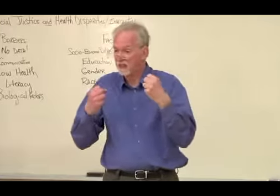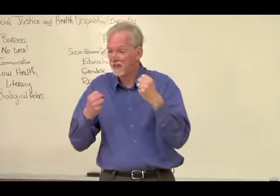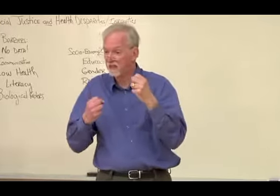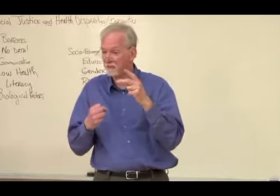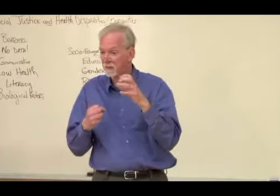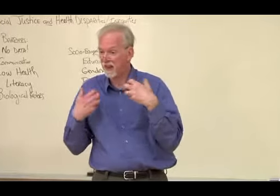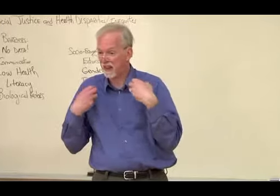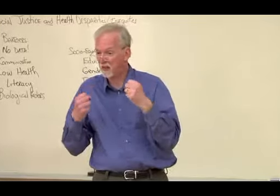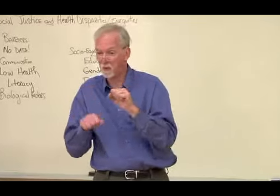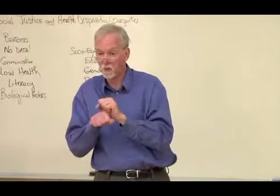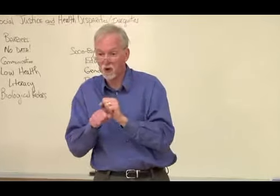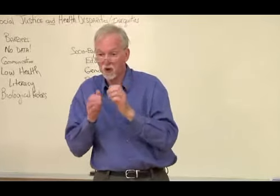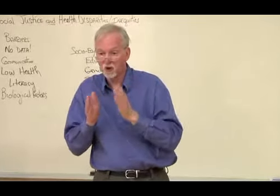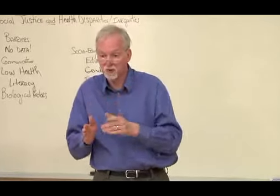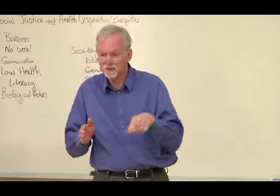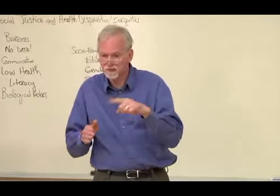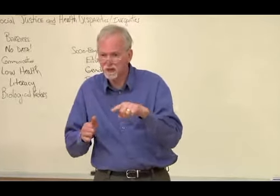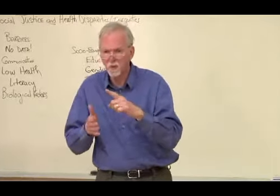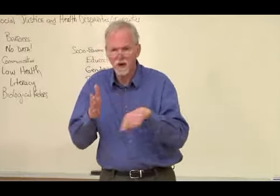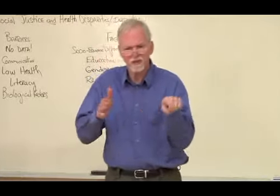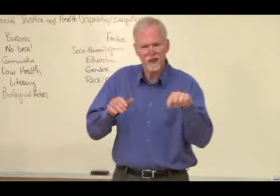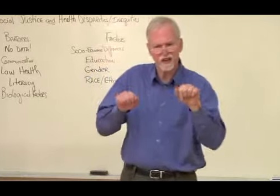public health workers, and so forth could do